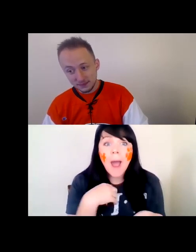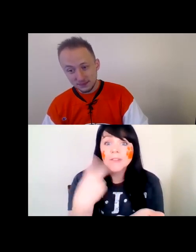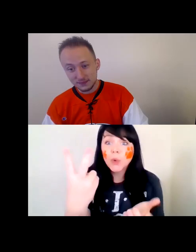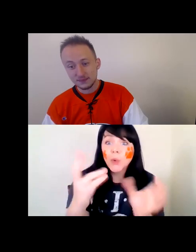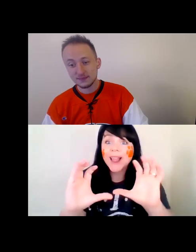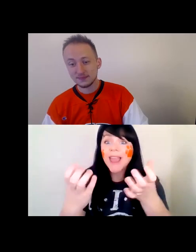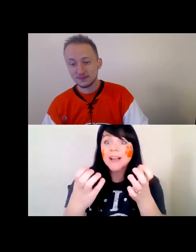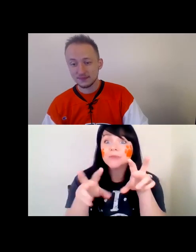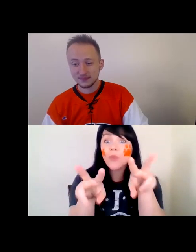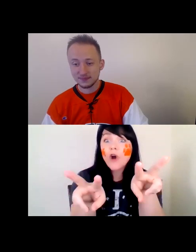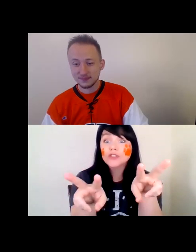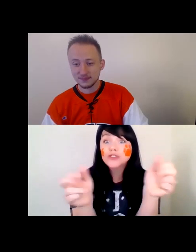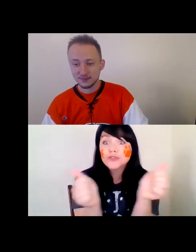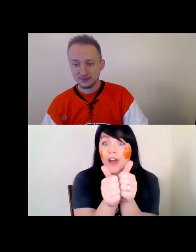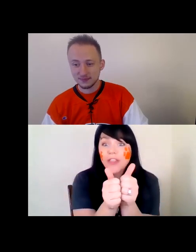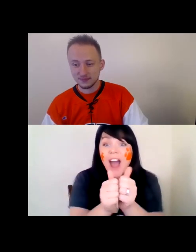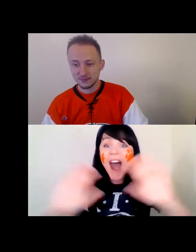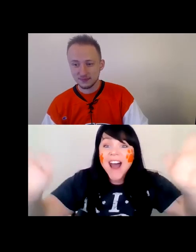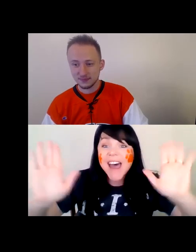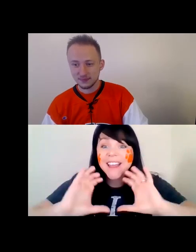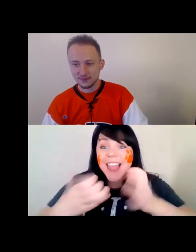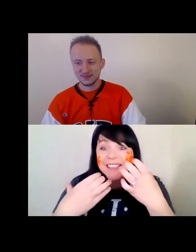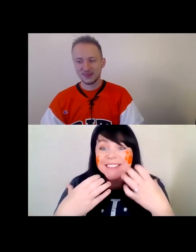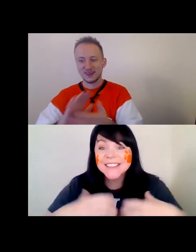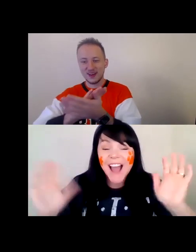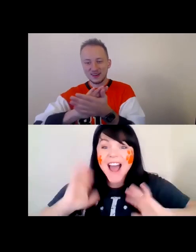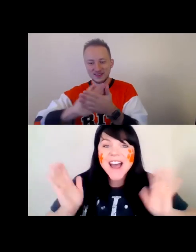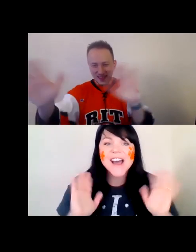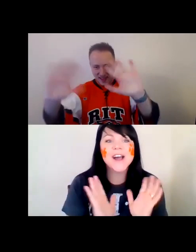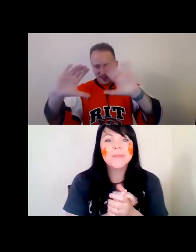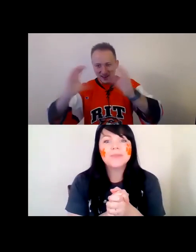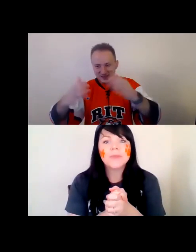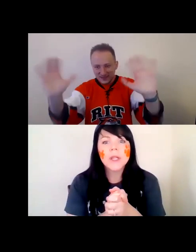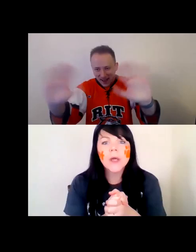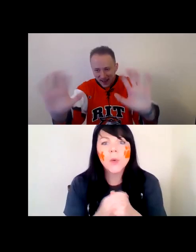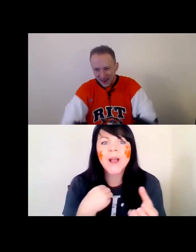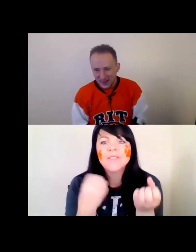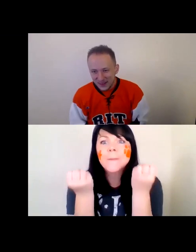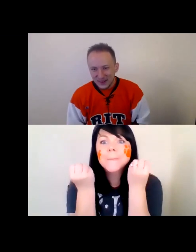Michelle: We have 2 whole class watching together. Hello, classes!. Matt: Hello, classes.